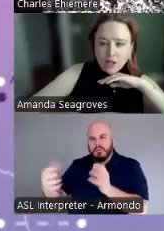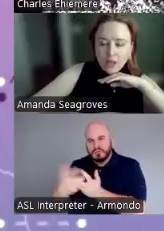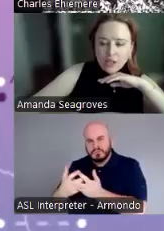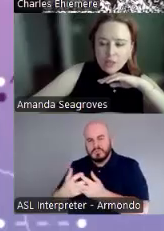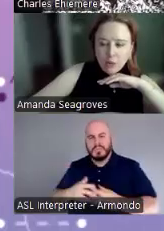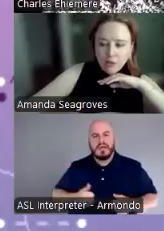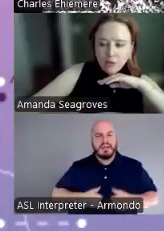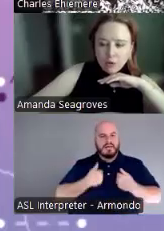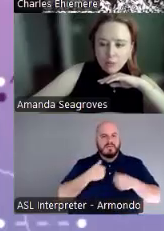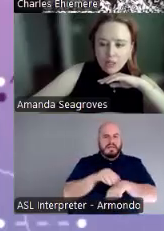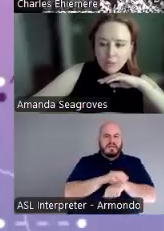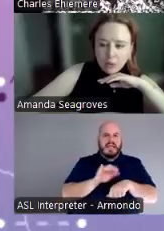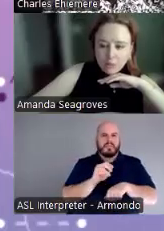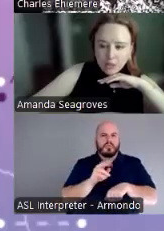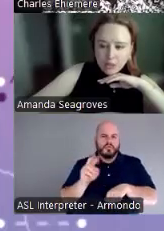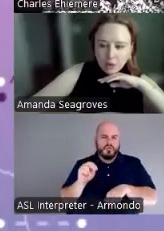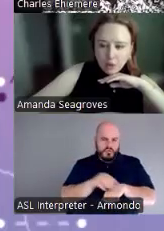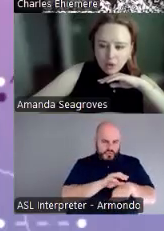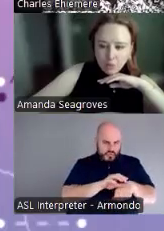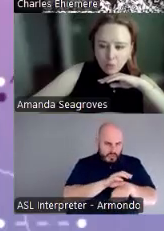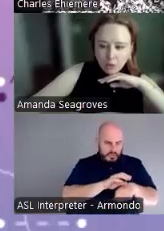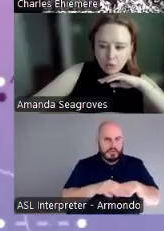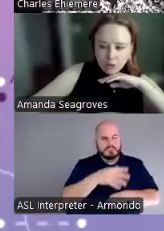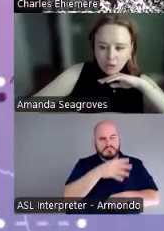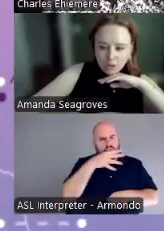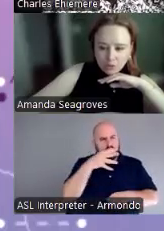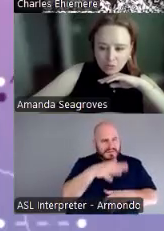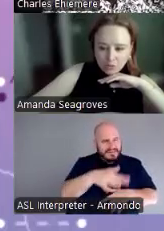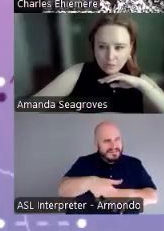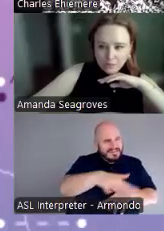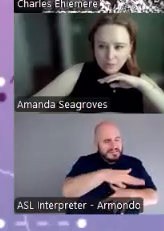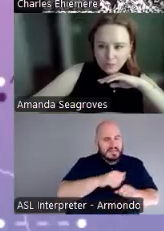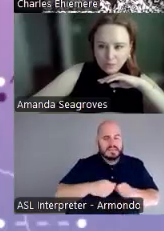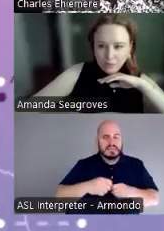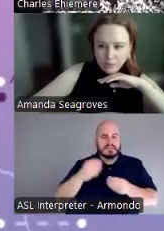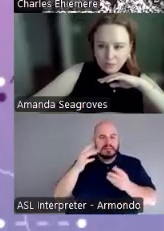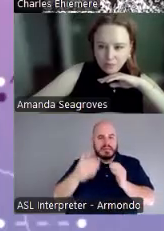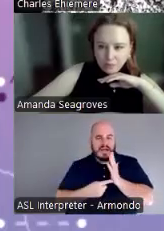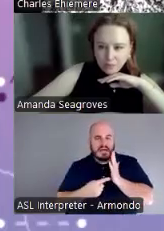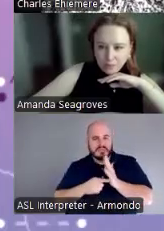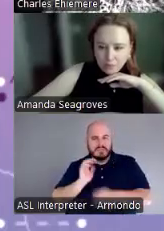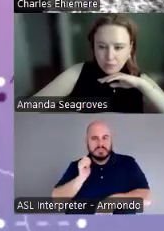Can this platform implemented across borders? Yes.